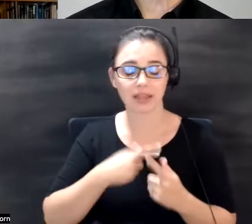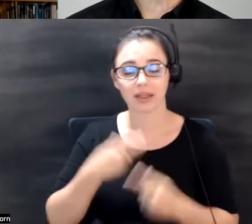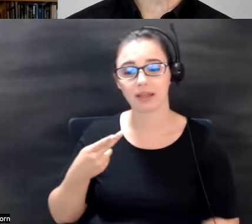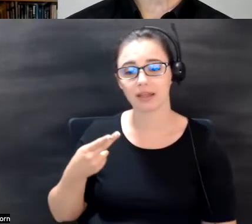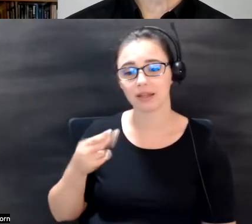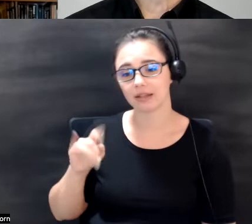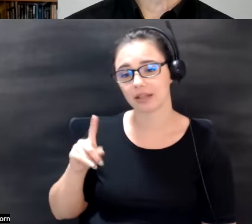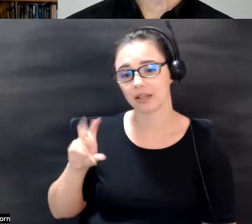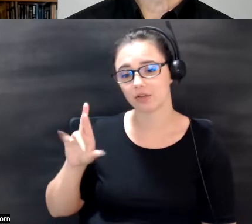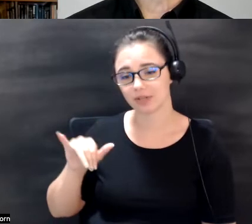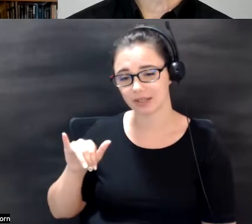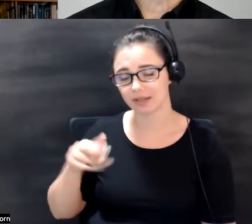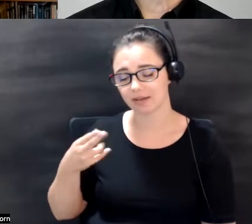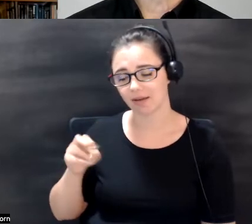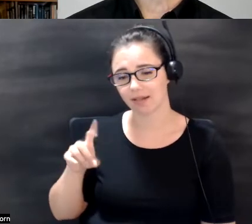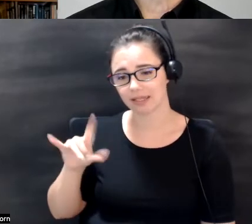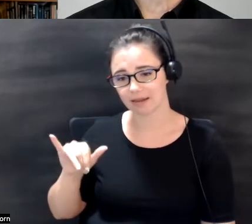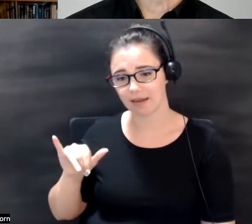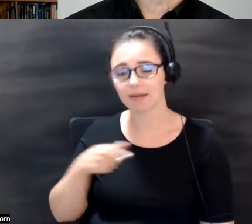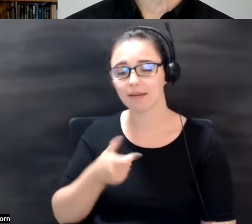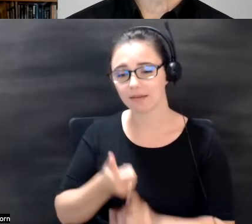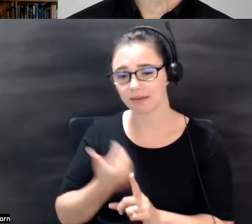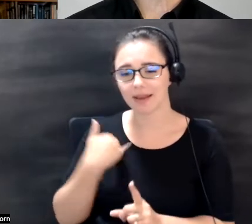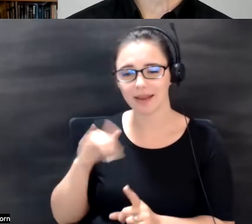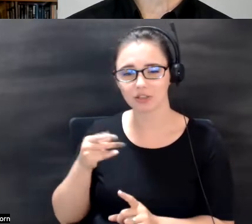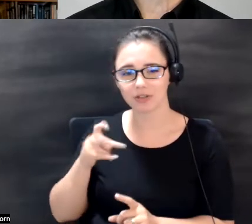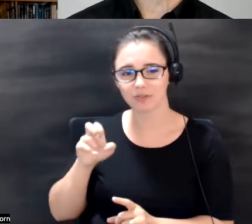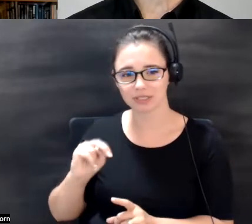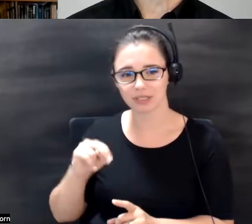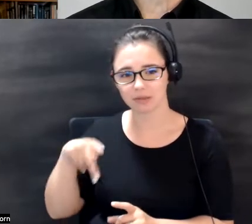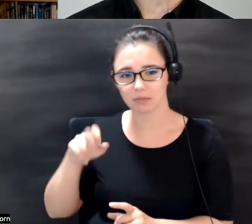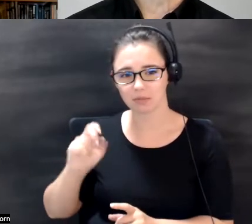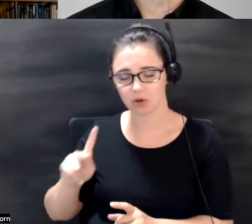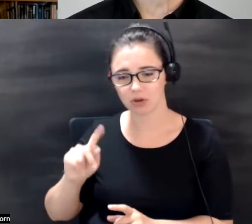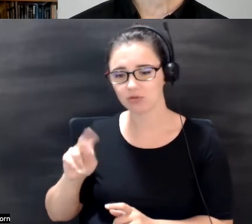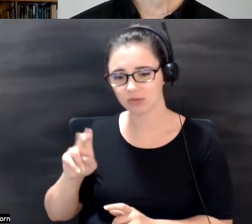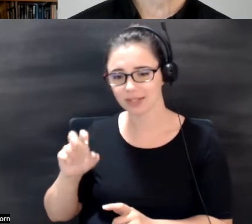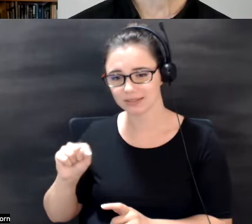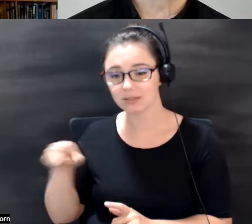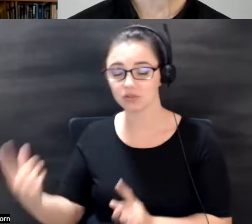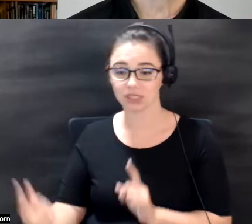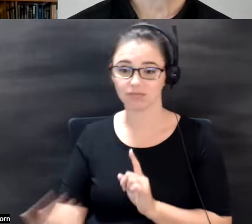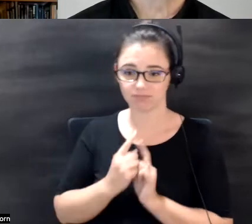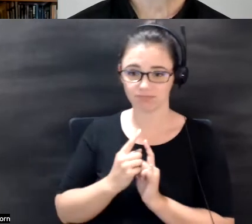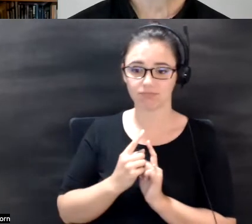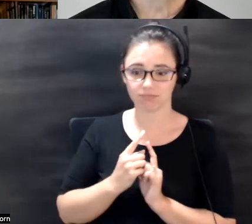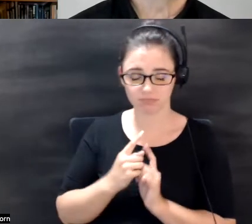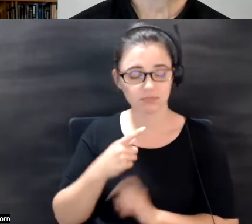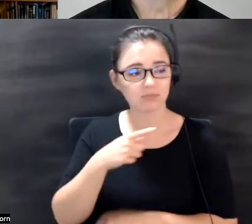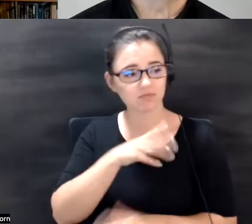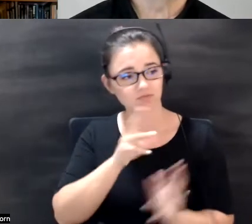who had Jefferson Park Press, um, came to me and talked about wanting